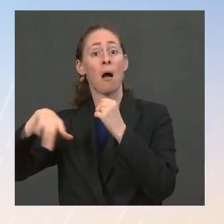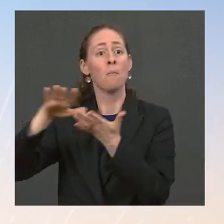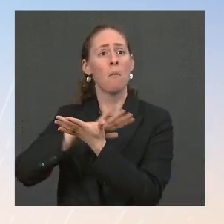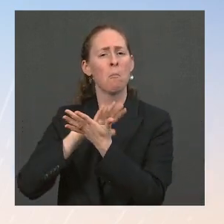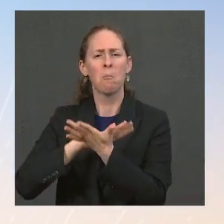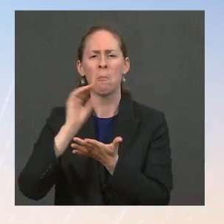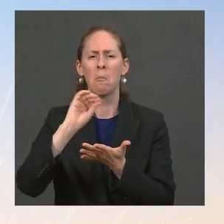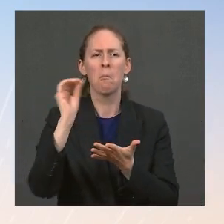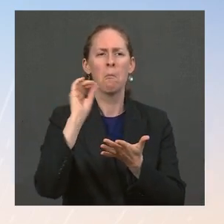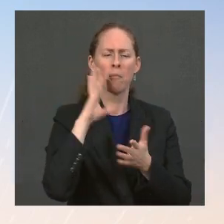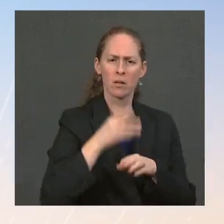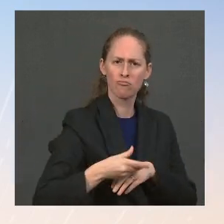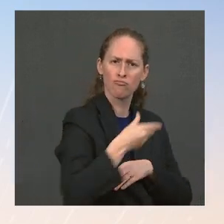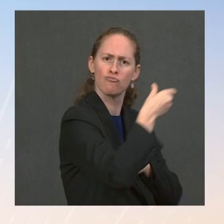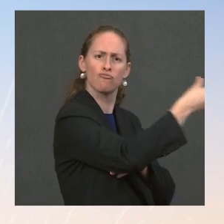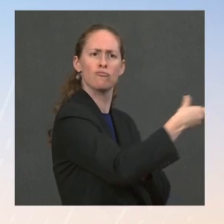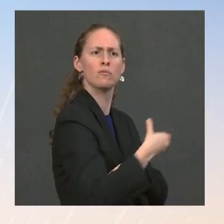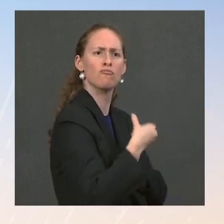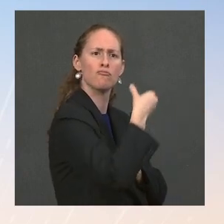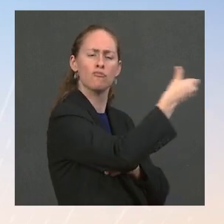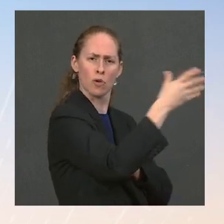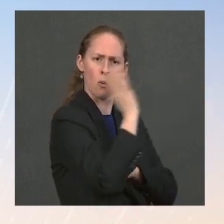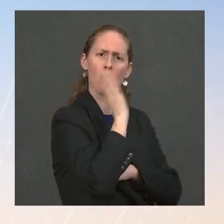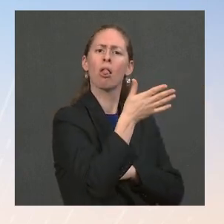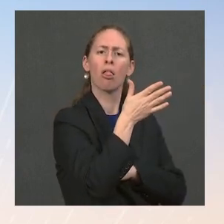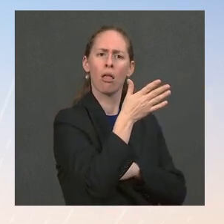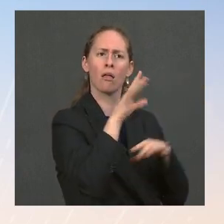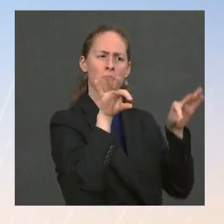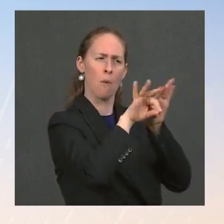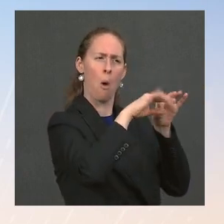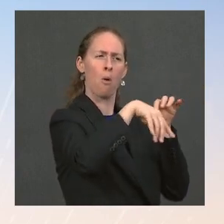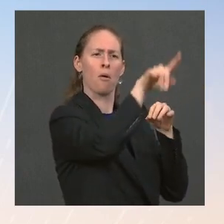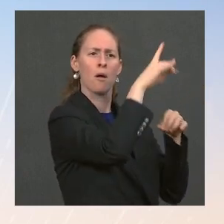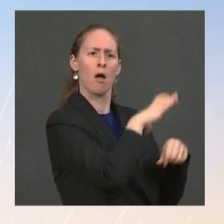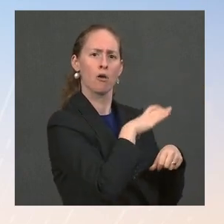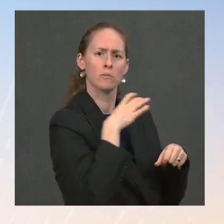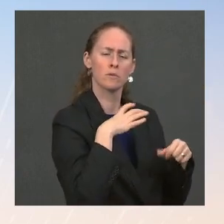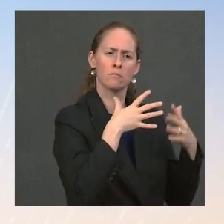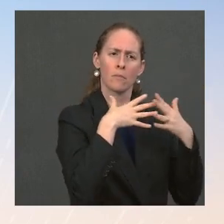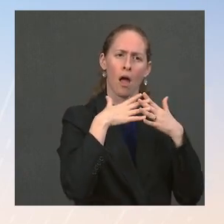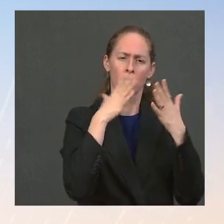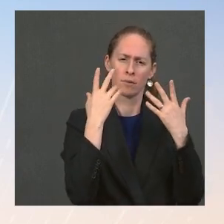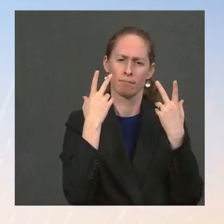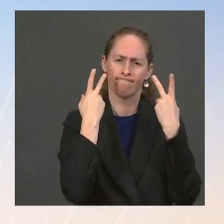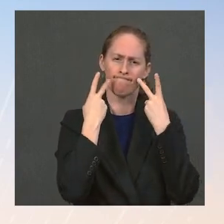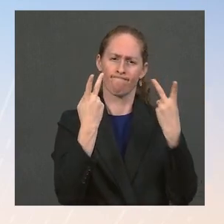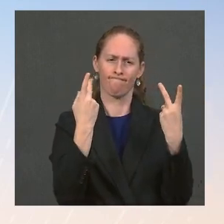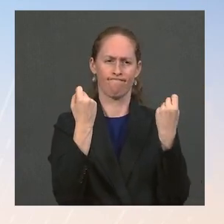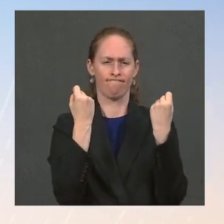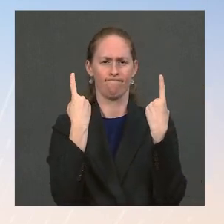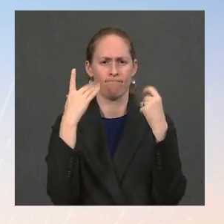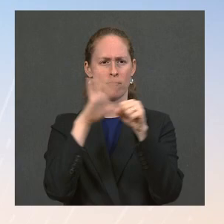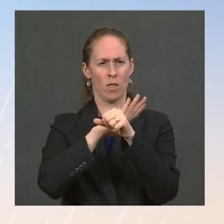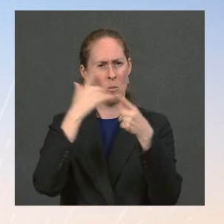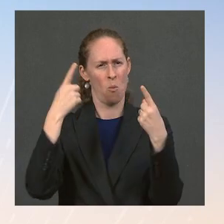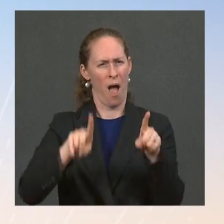for both Congress and the American people to have a complete understanding of the events of that day to prevent them from happening again.